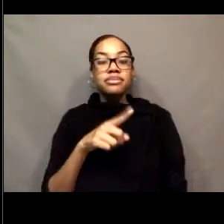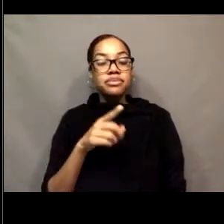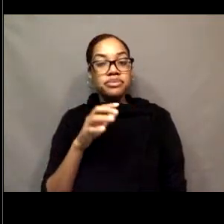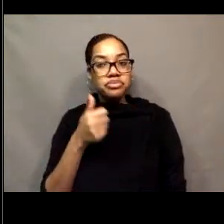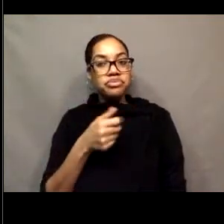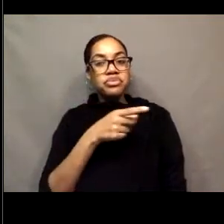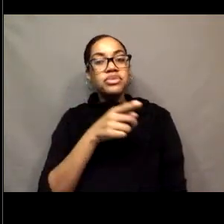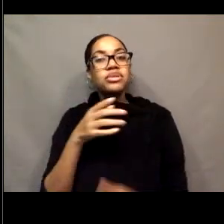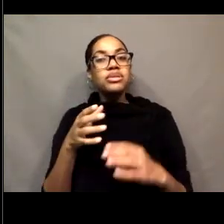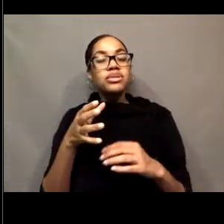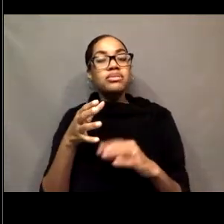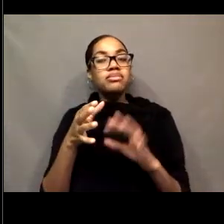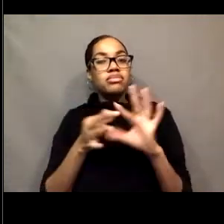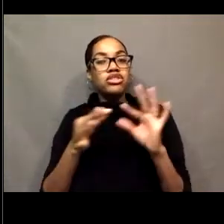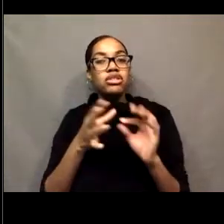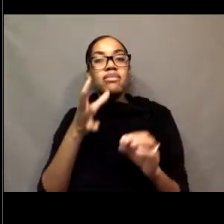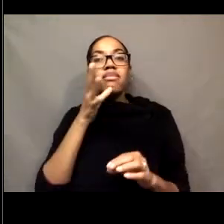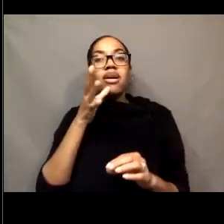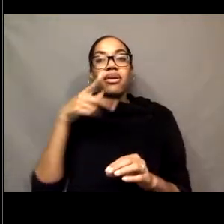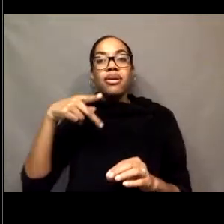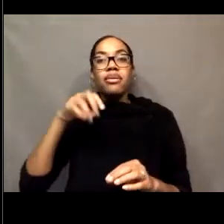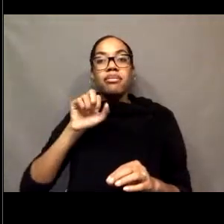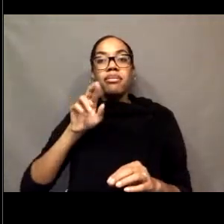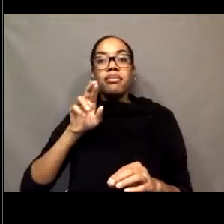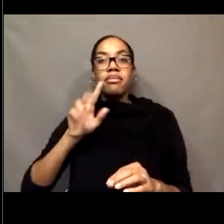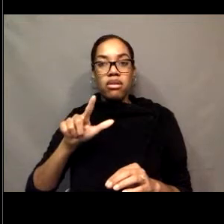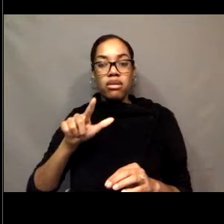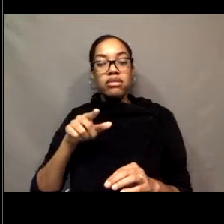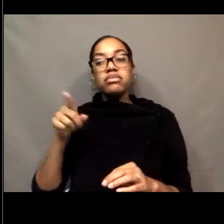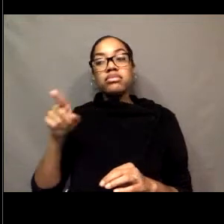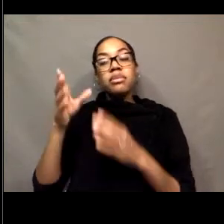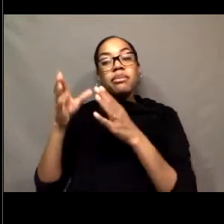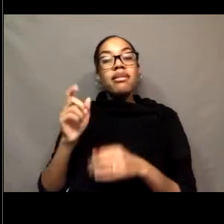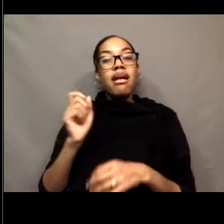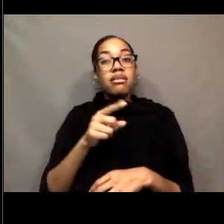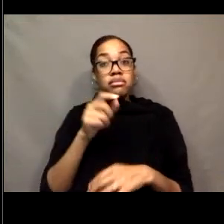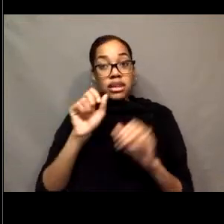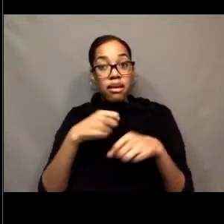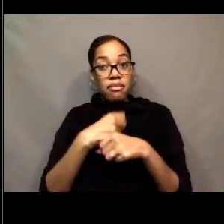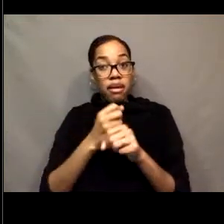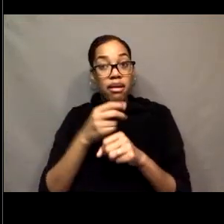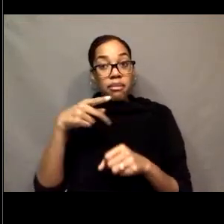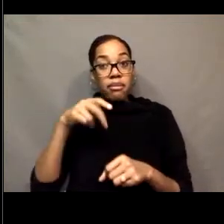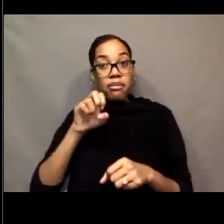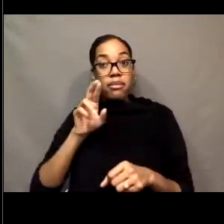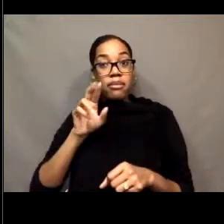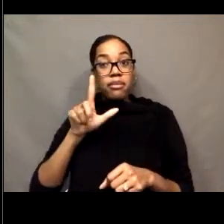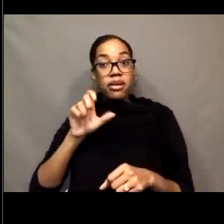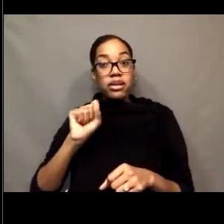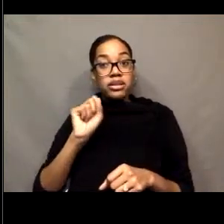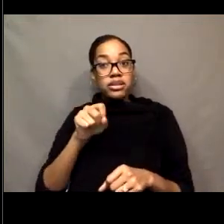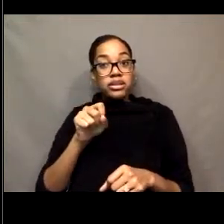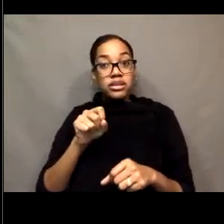Alison Paul are wondering, can abalone make pearls? That's a great question. Yeah. They can make pearls.